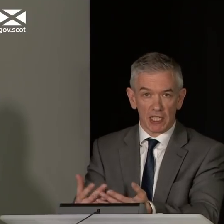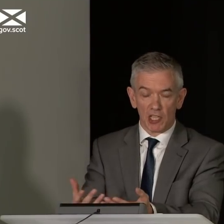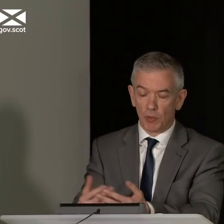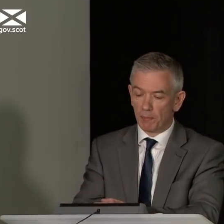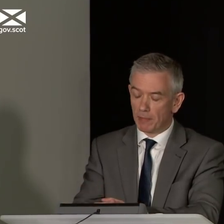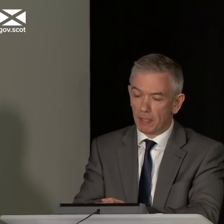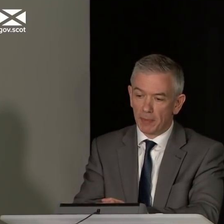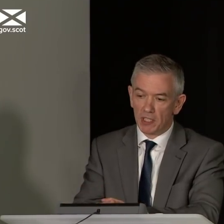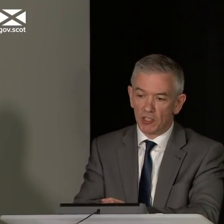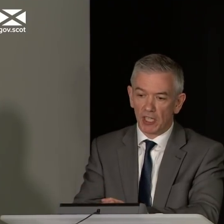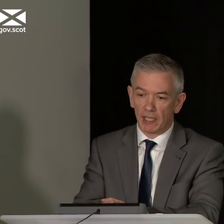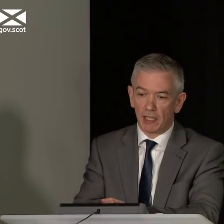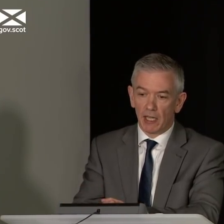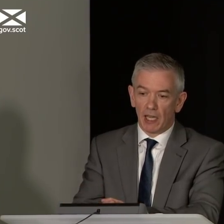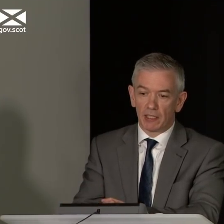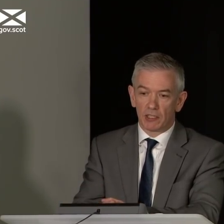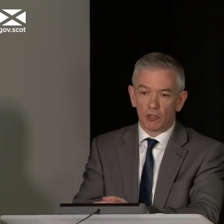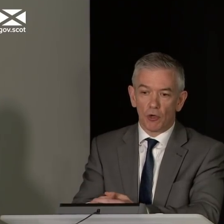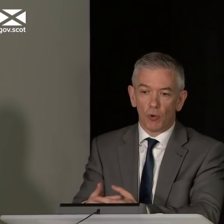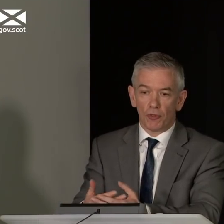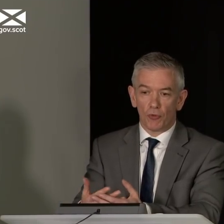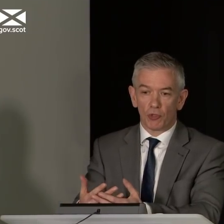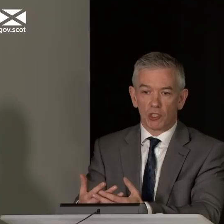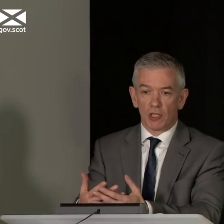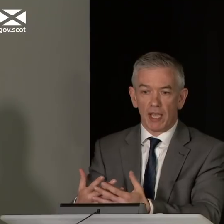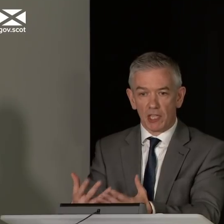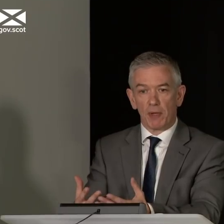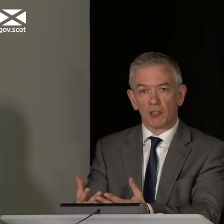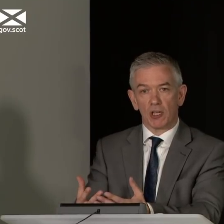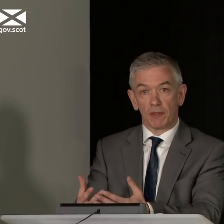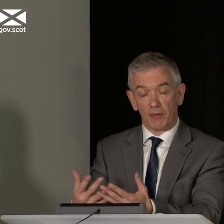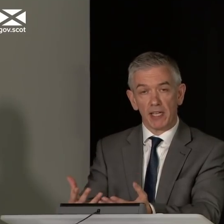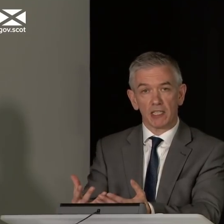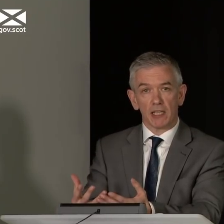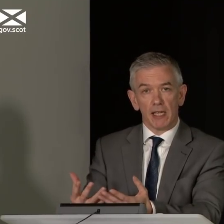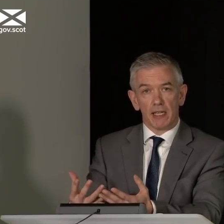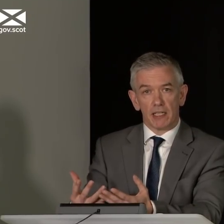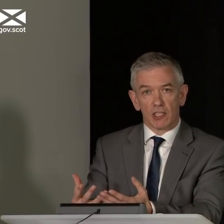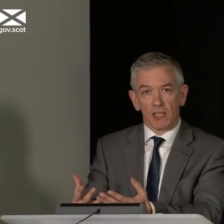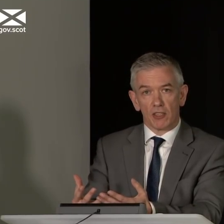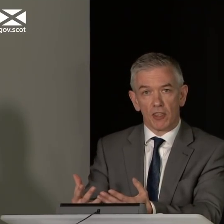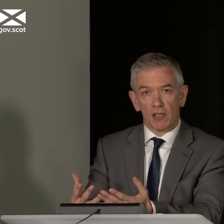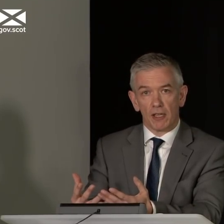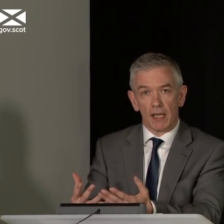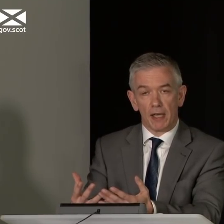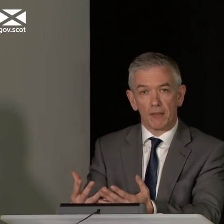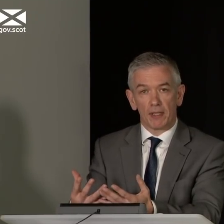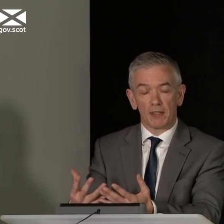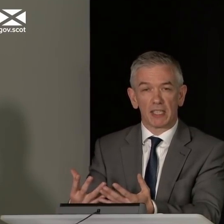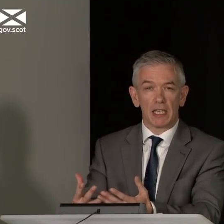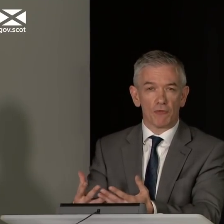as last-week by SAGE again. And what those experts have advised is that the degree of